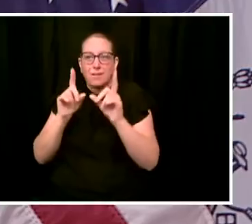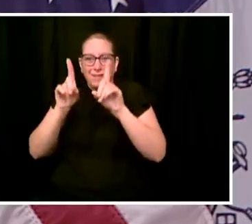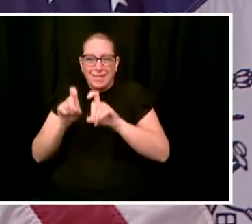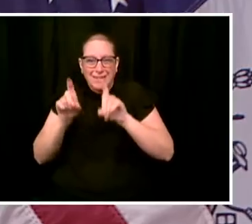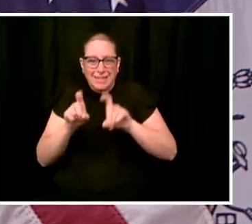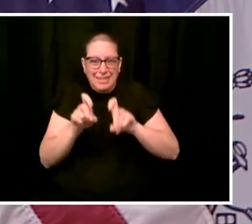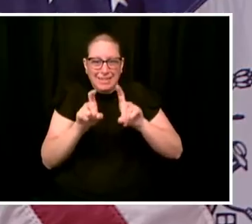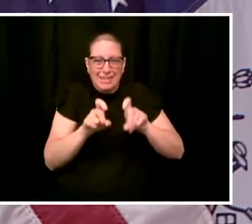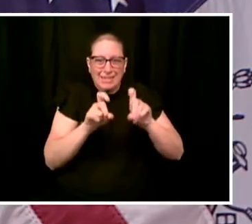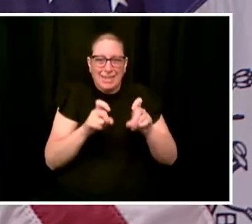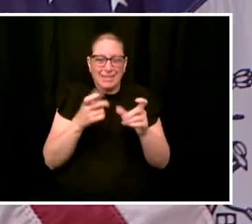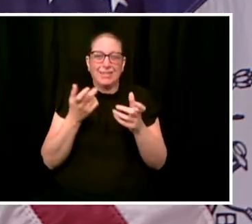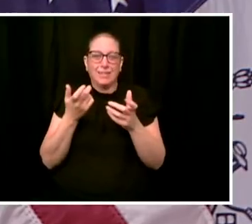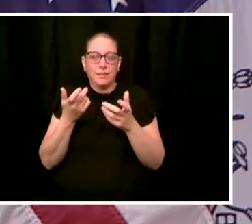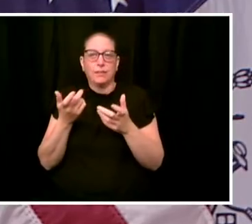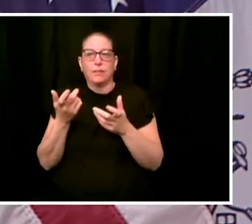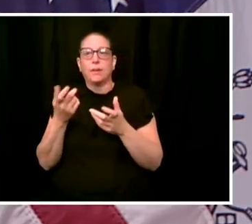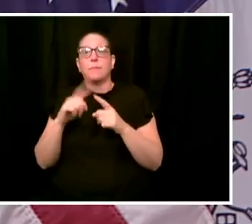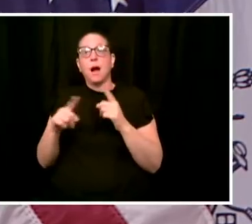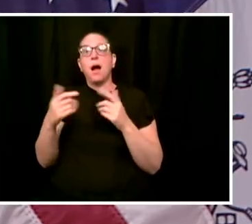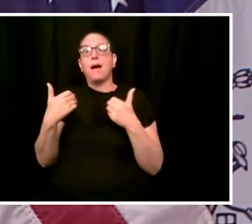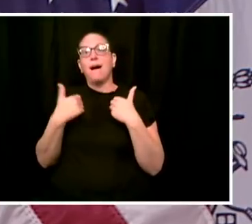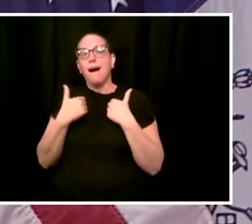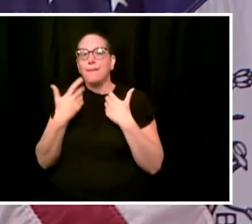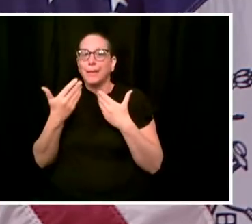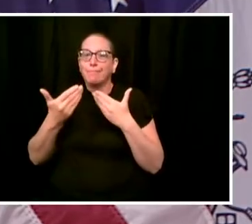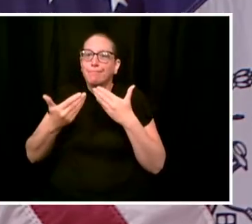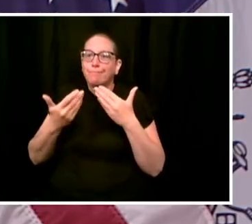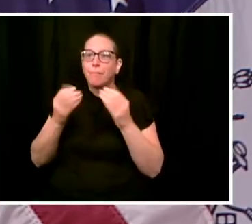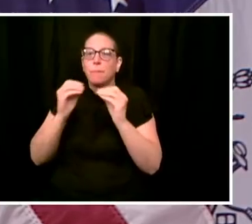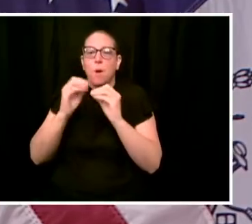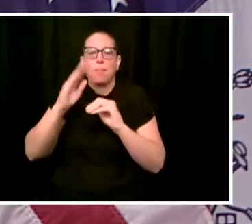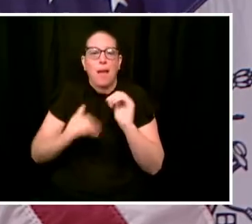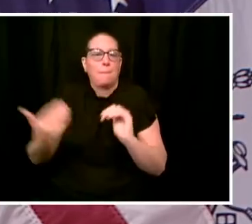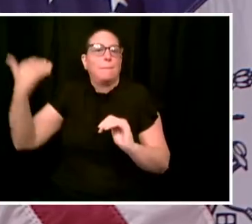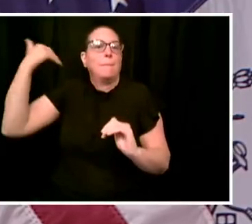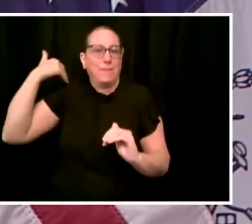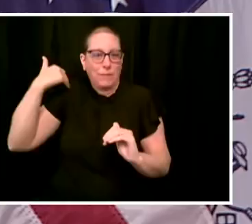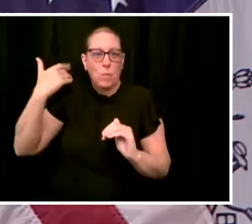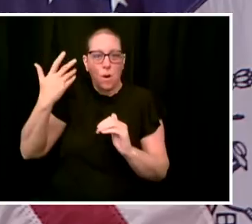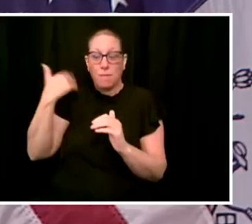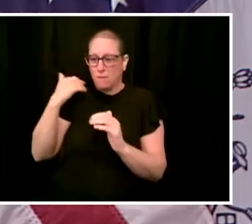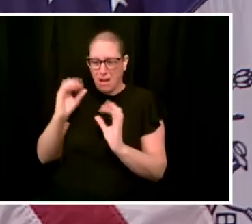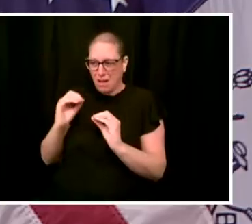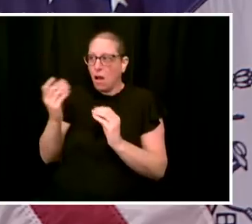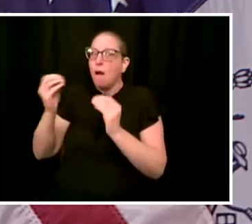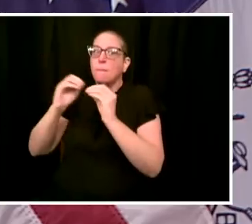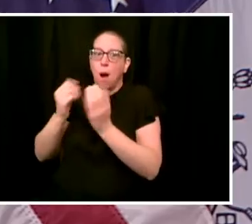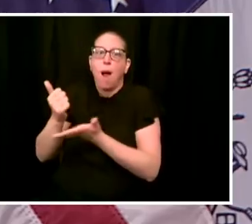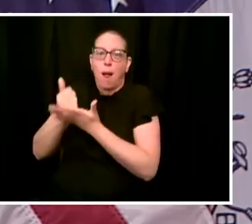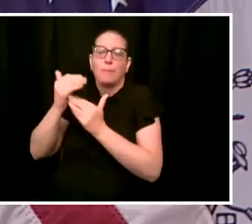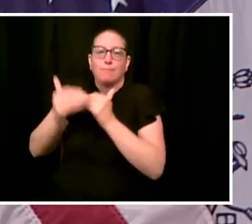WE HAVE MUCH TESTING THAN WE WANT TO, SO WE WILL BE CHANGING.